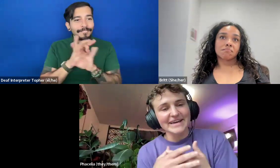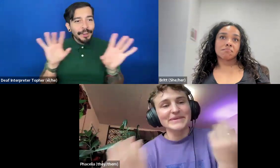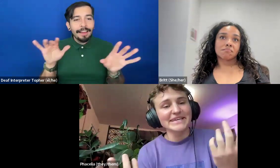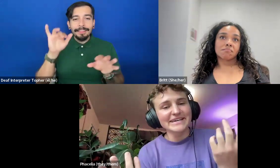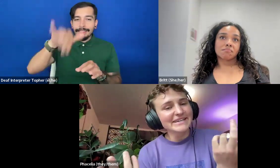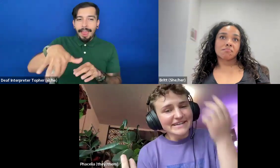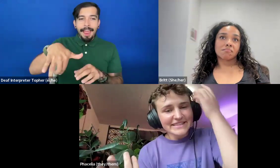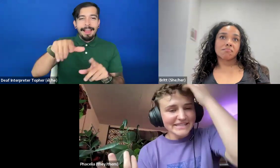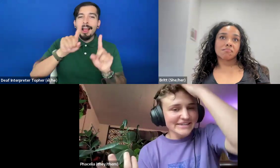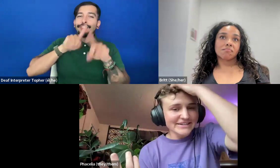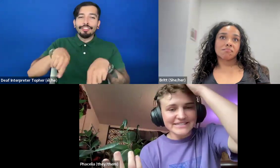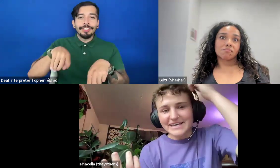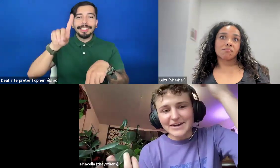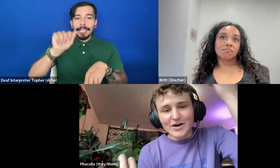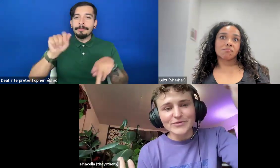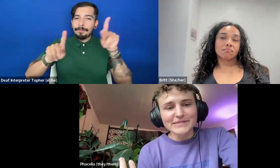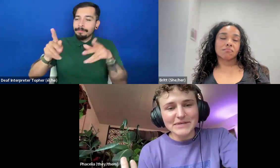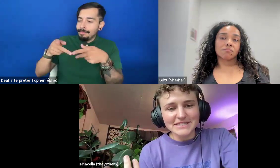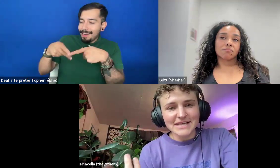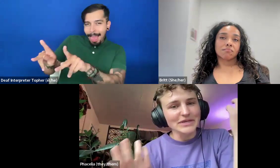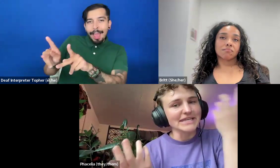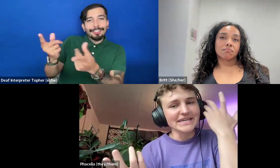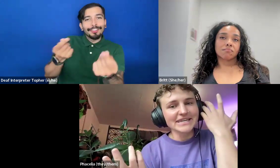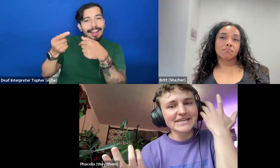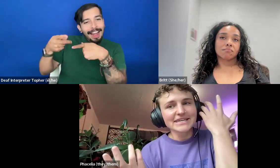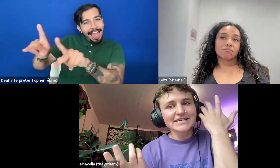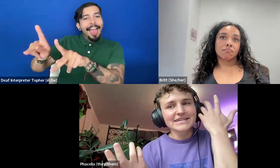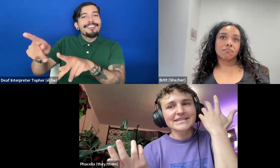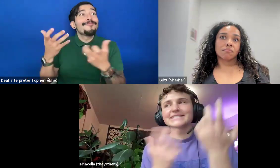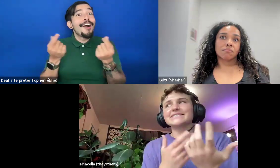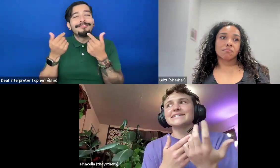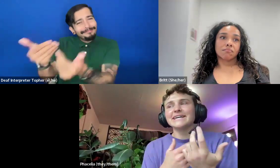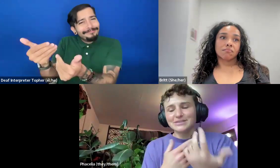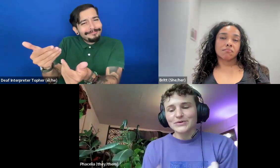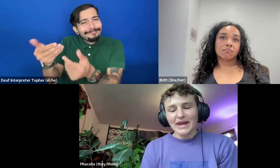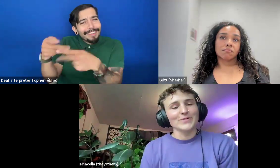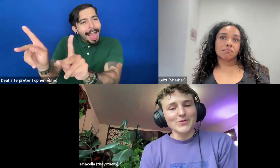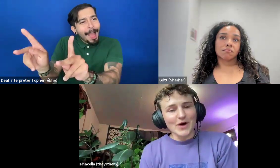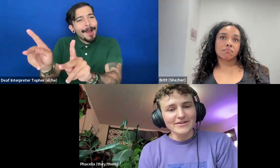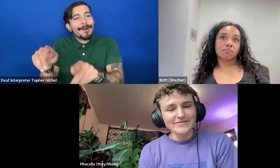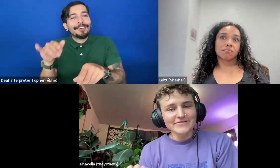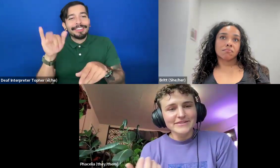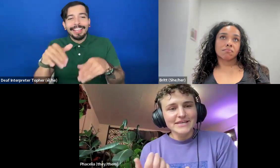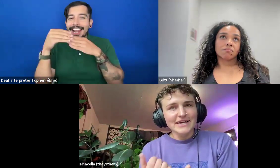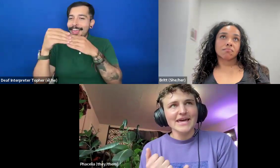and like be the leaders in our movement spaces that we need is to like do carework well